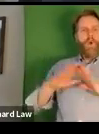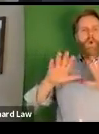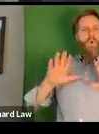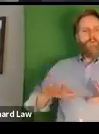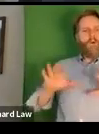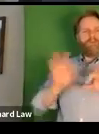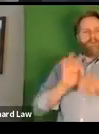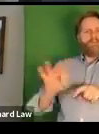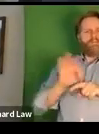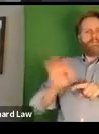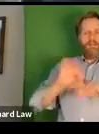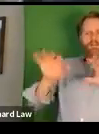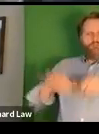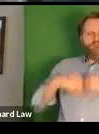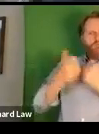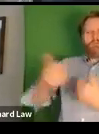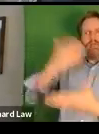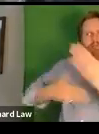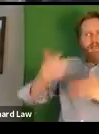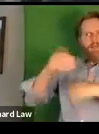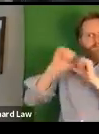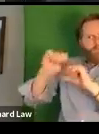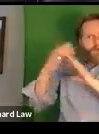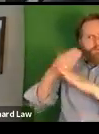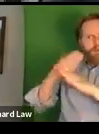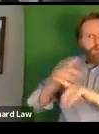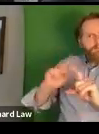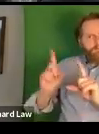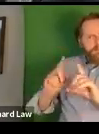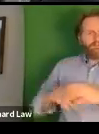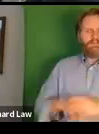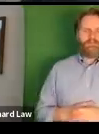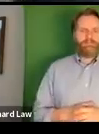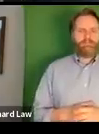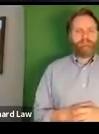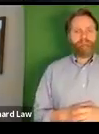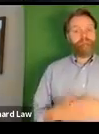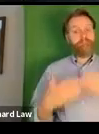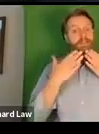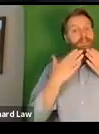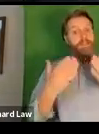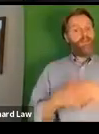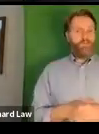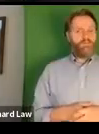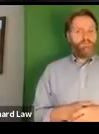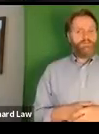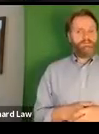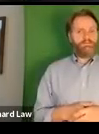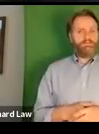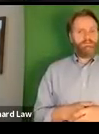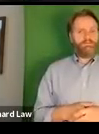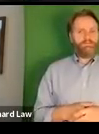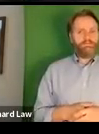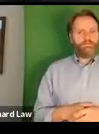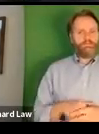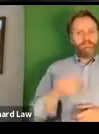what you're dealing with? Yeah thanks very much sure Fran yeah I think the questions about what are our priority and key issues at the moment